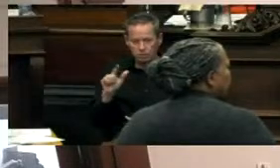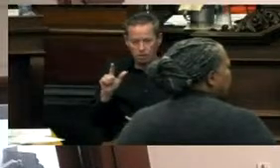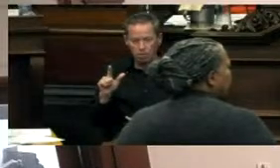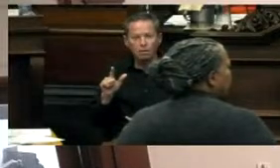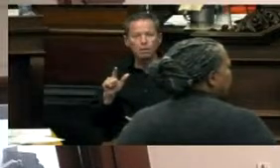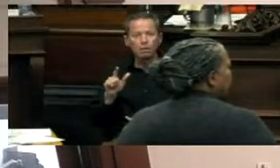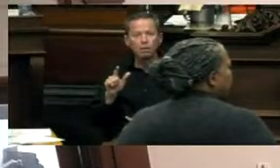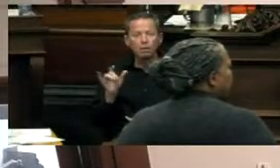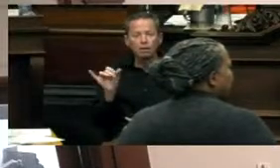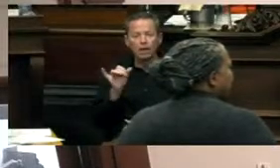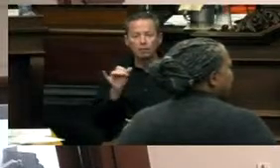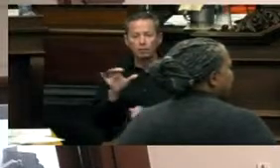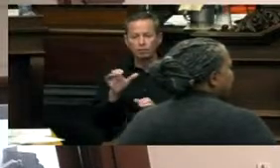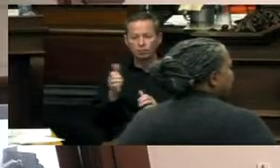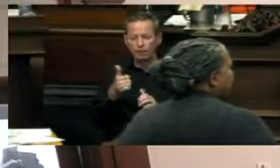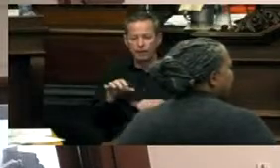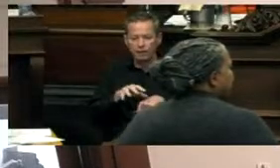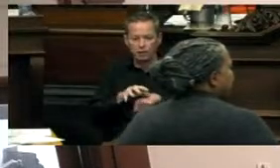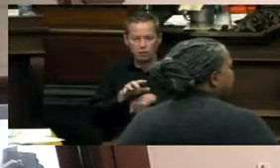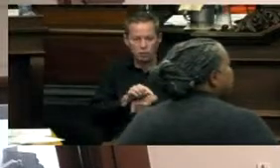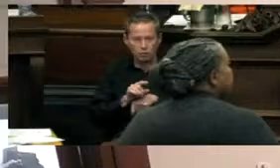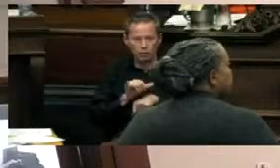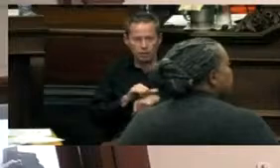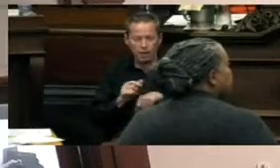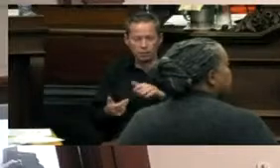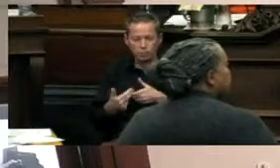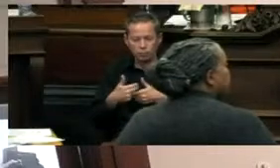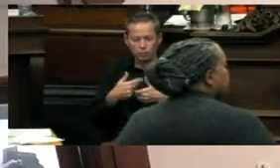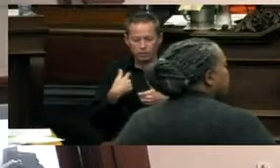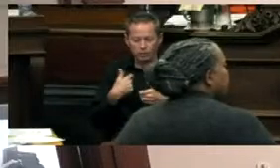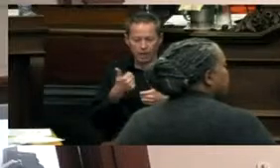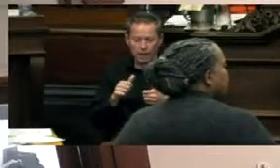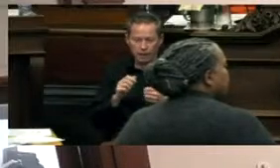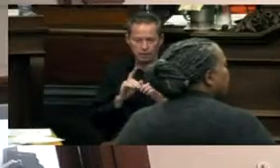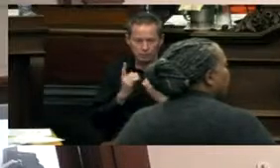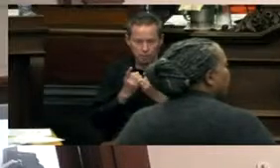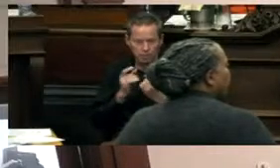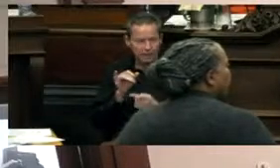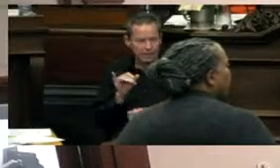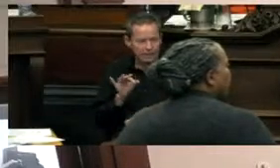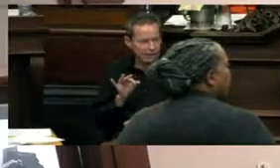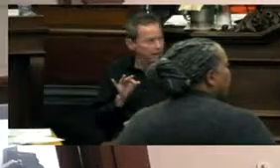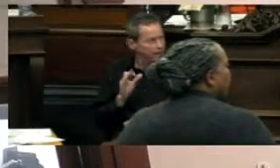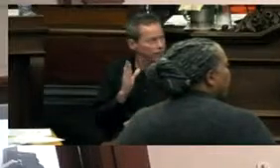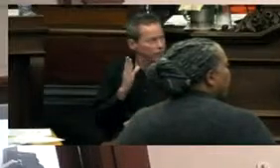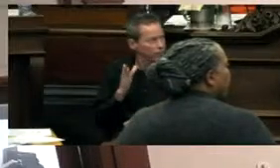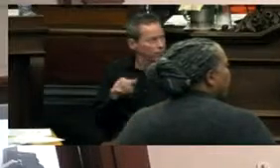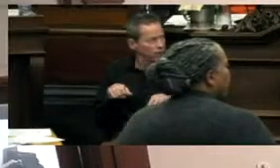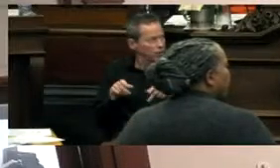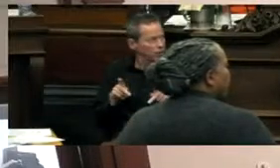would just ask Doctor Myers, small as as we would do with